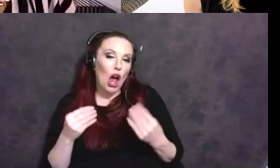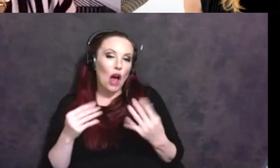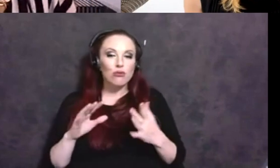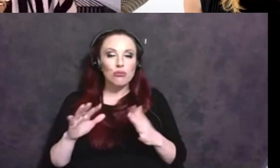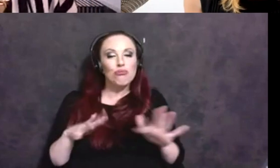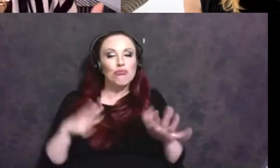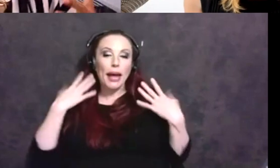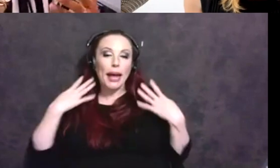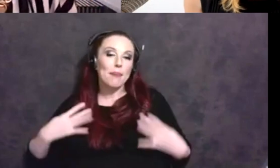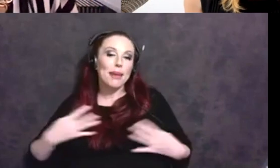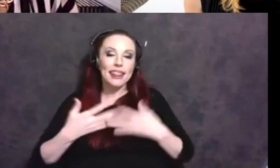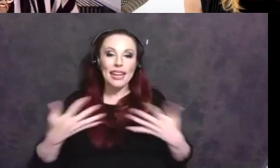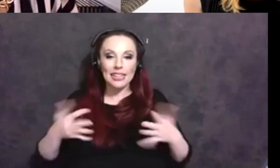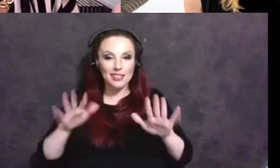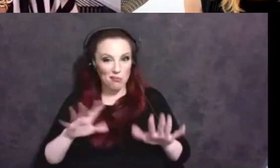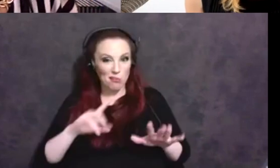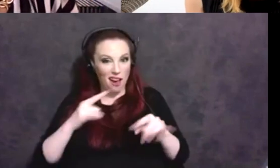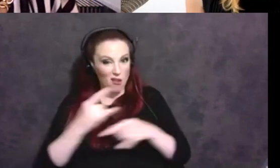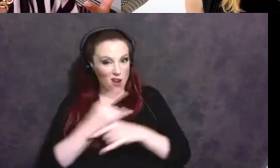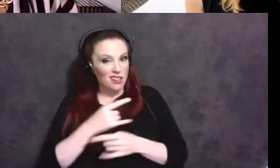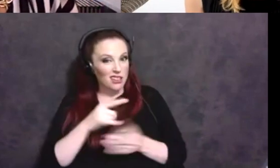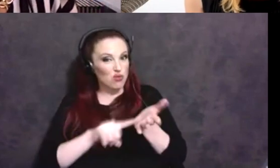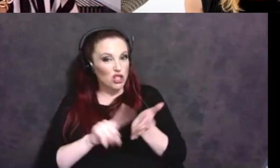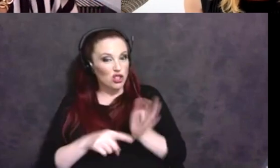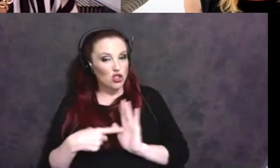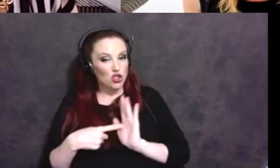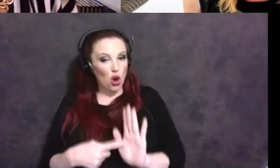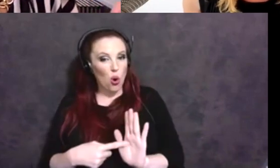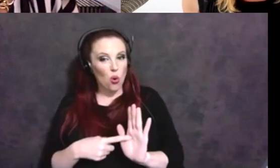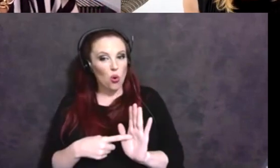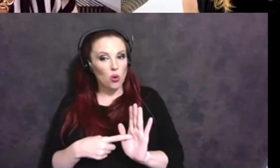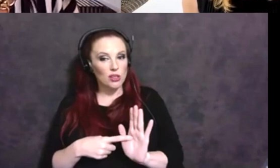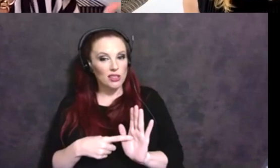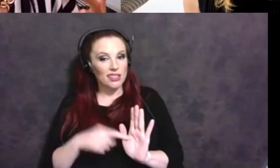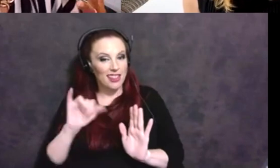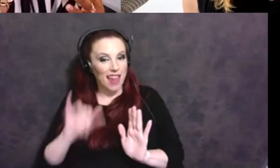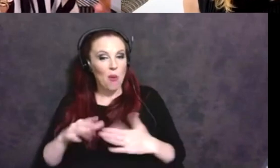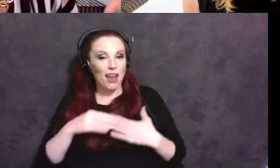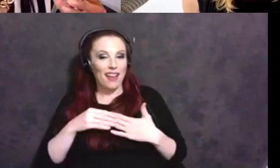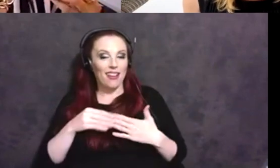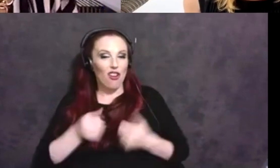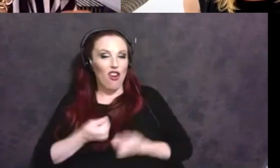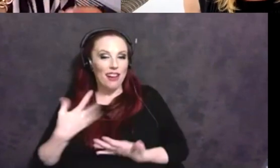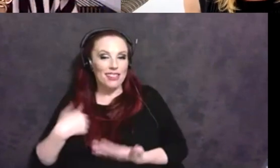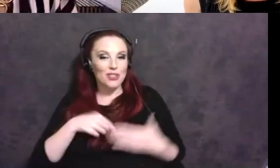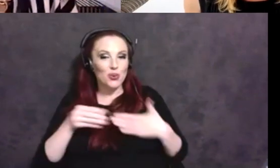and metrics. Some of what we are talking about will sound like really soft, squishy, hippie